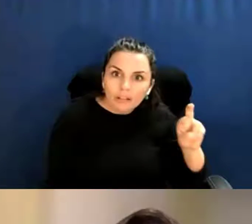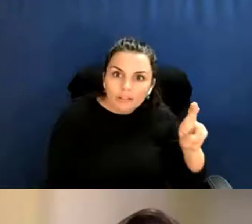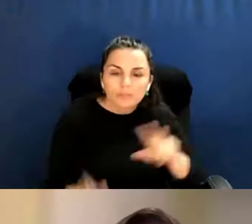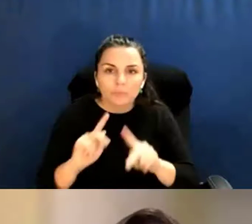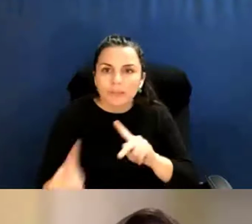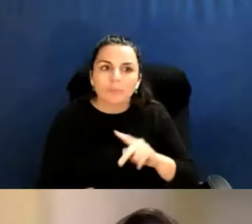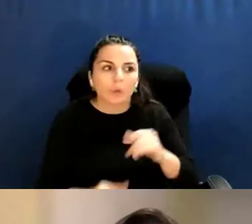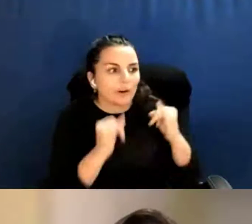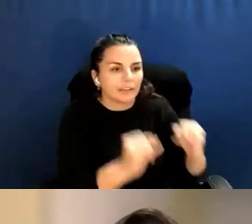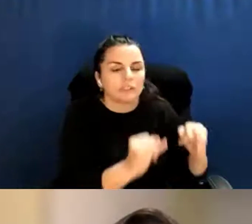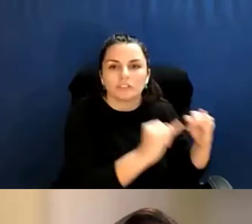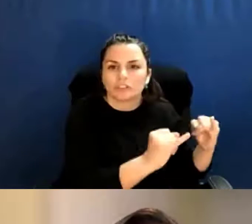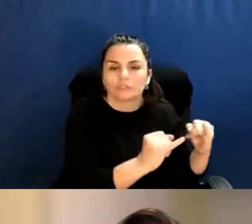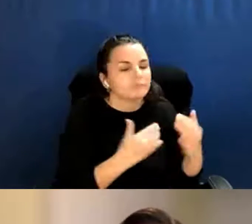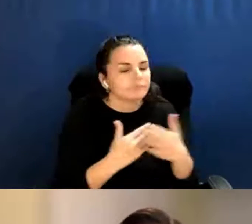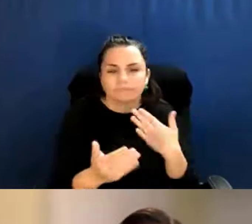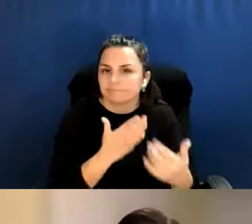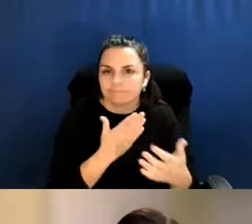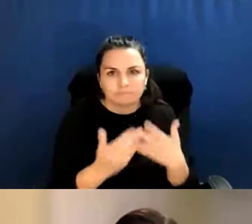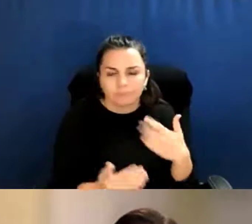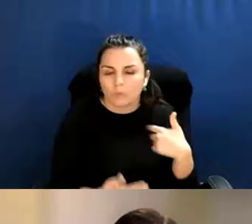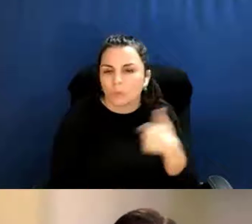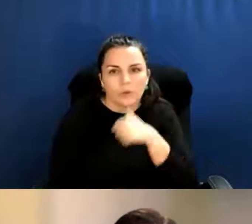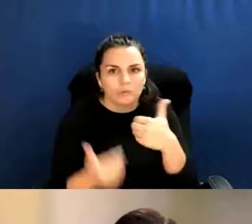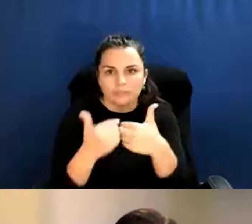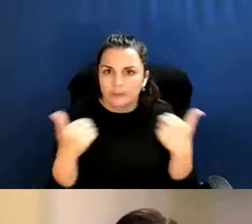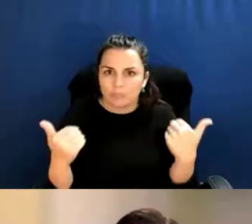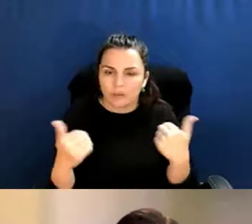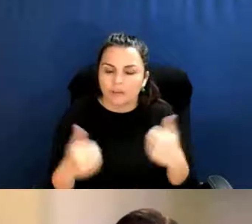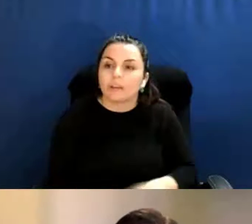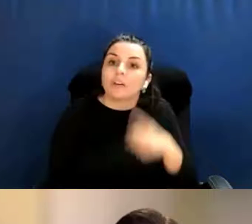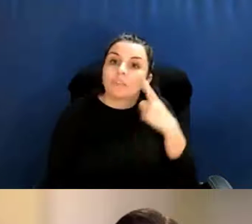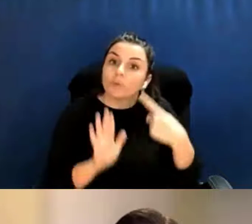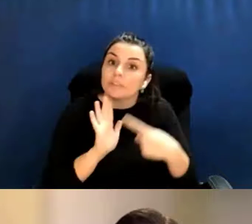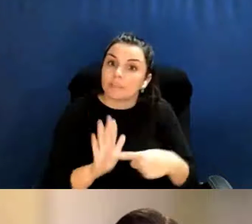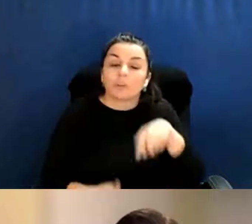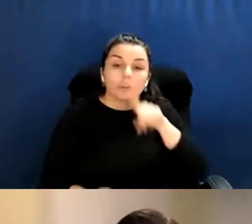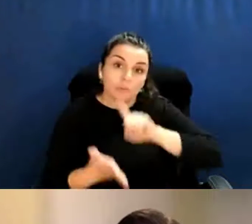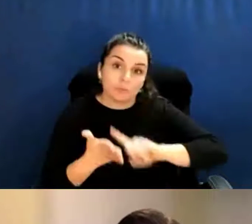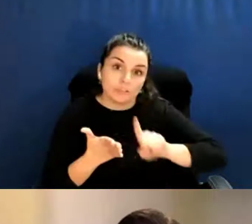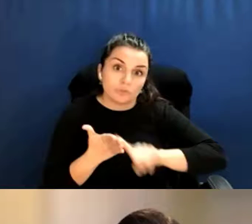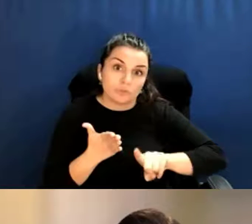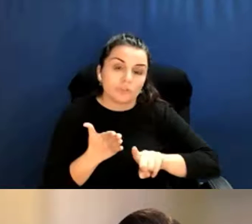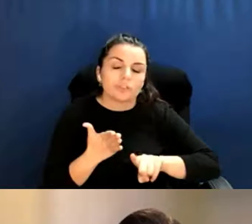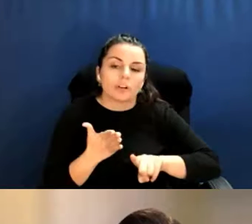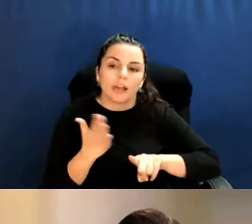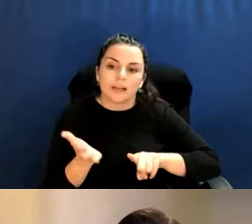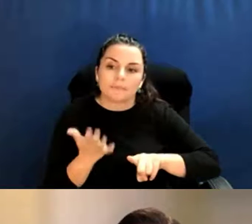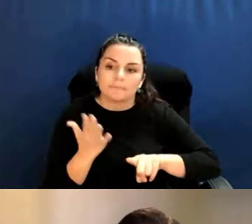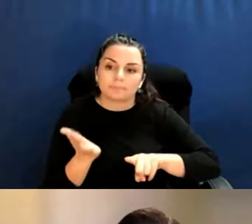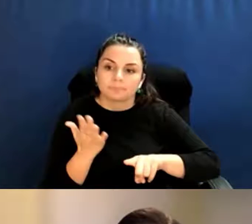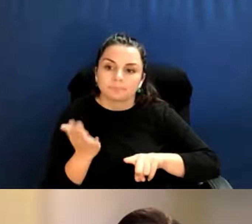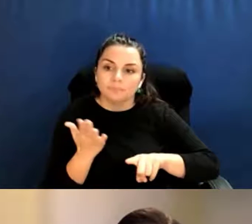So if there is a research where living individuals are involved,